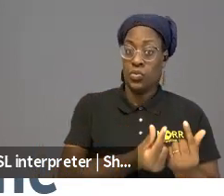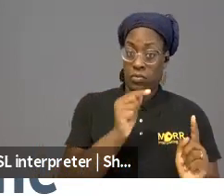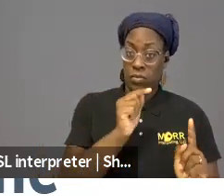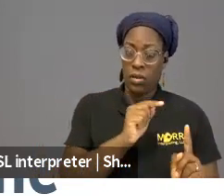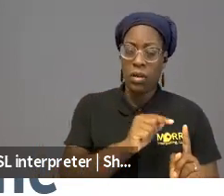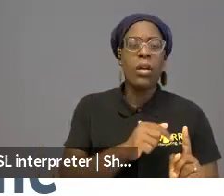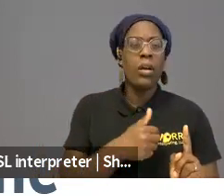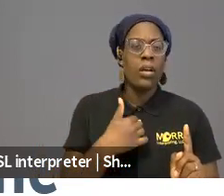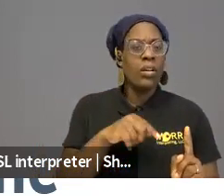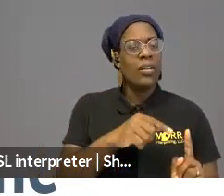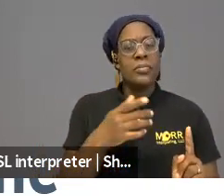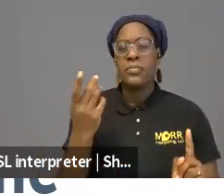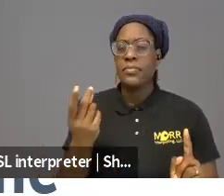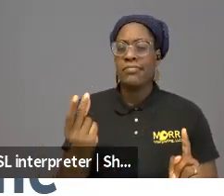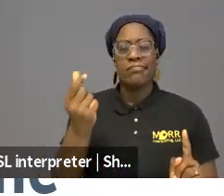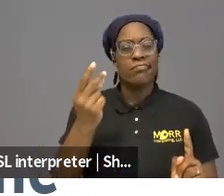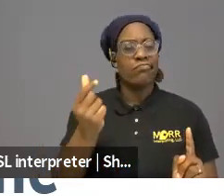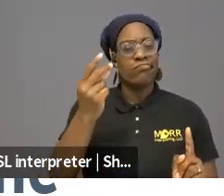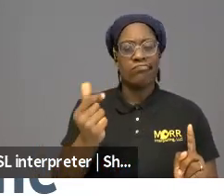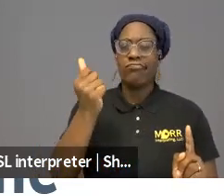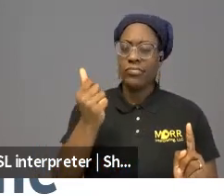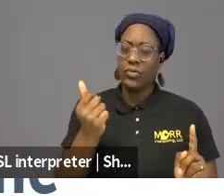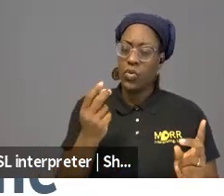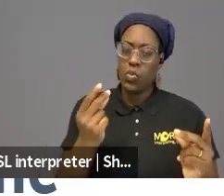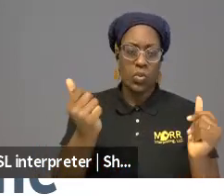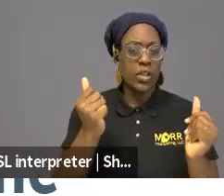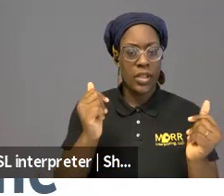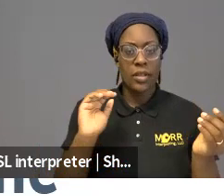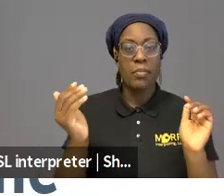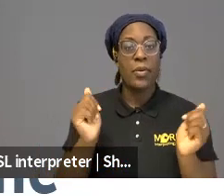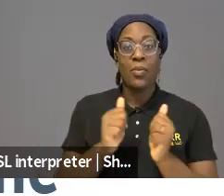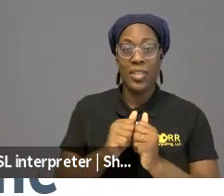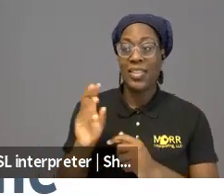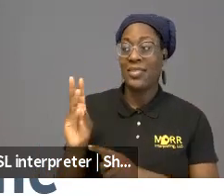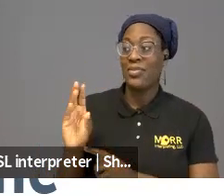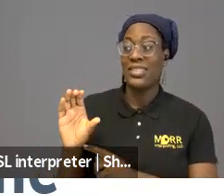quicker from them than from WCOnline's tech support. So that was always very helpful.